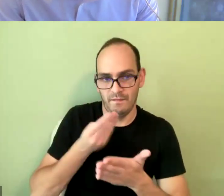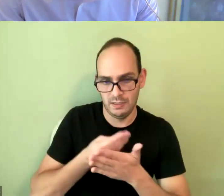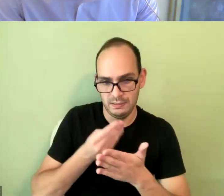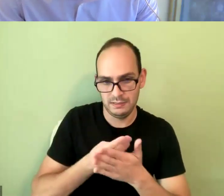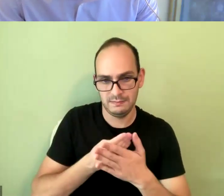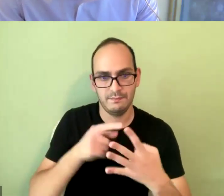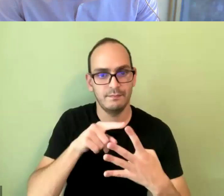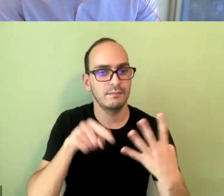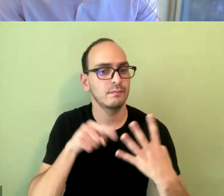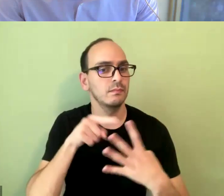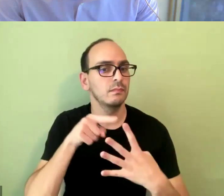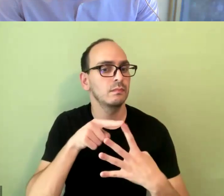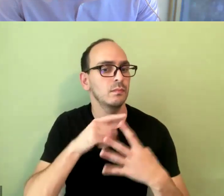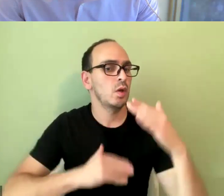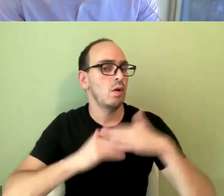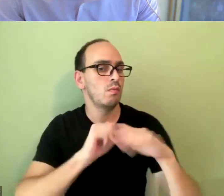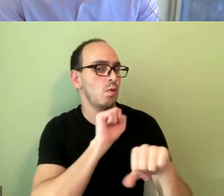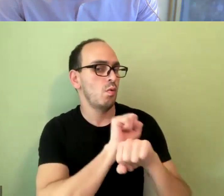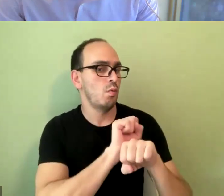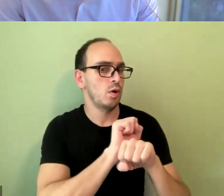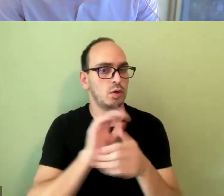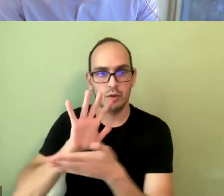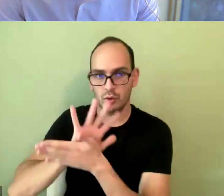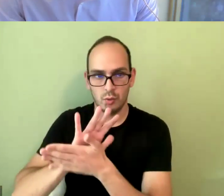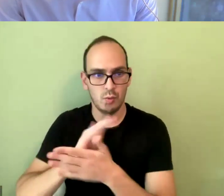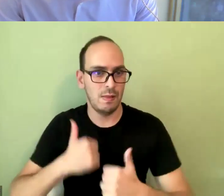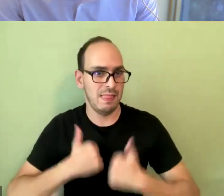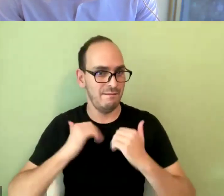First was to optimize work school life balance to increase